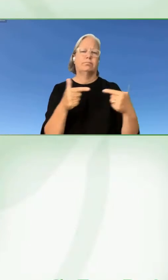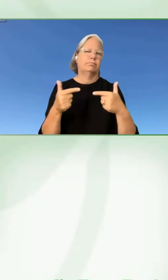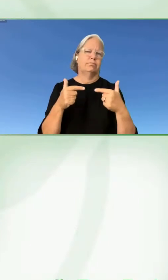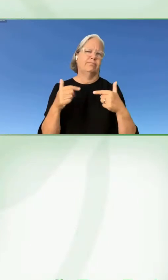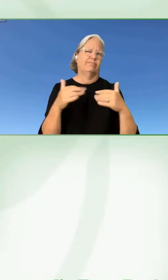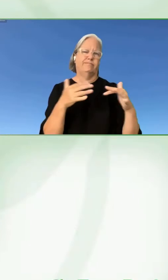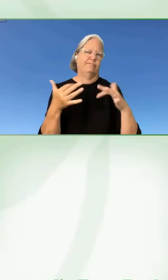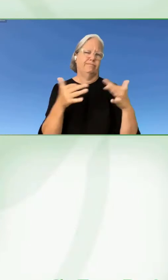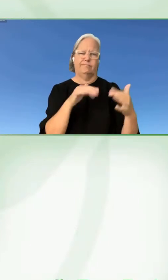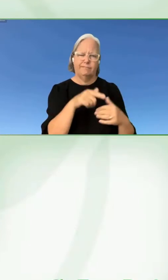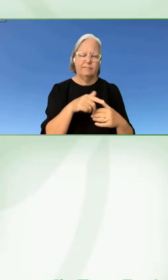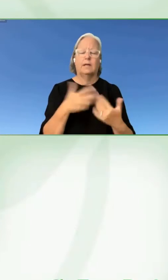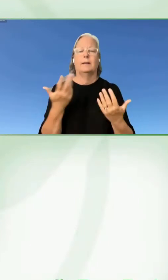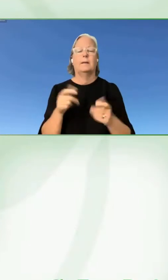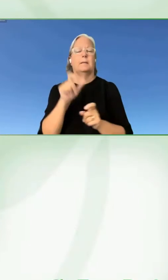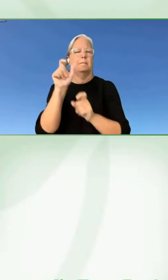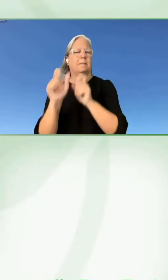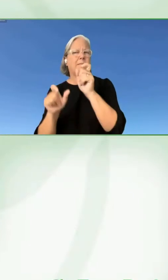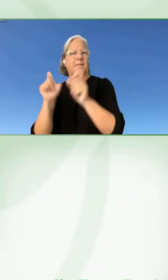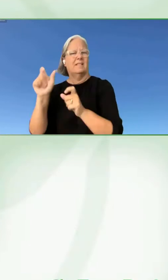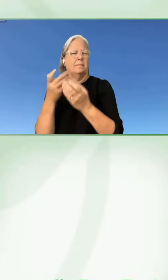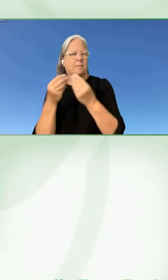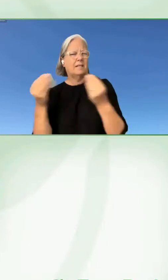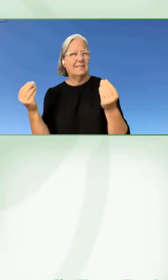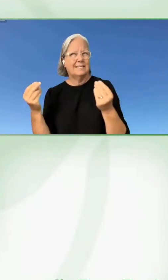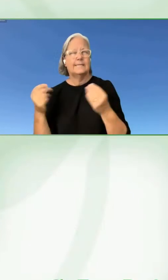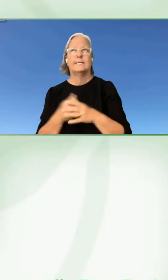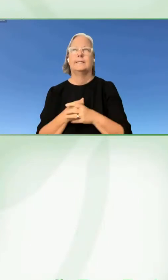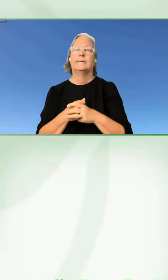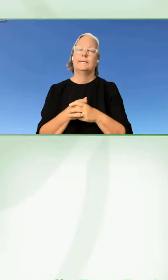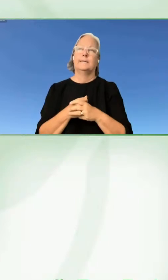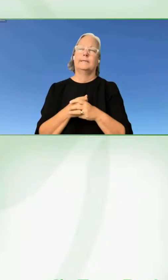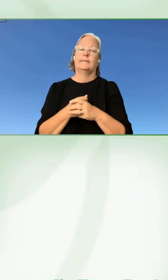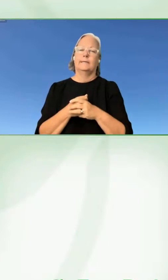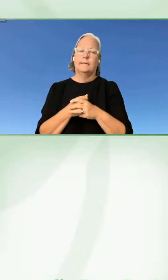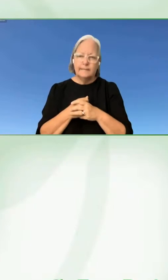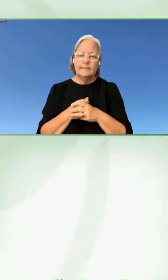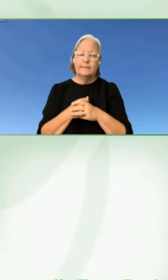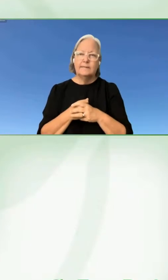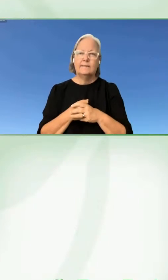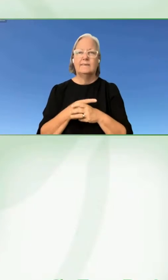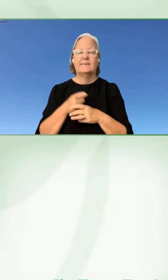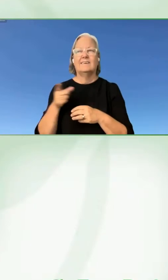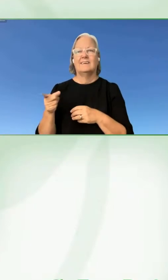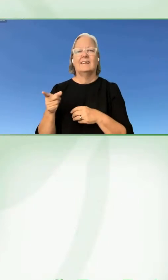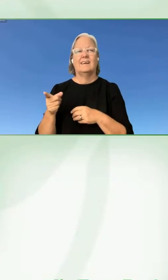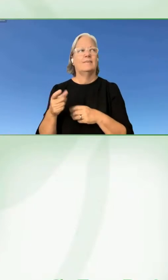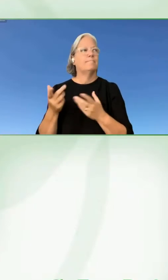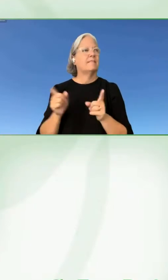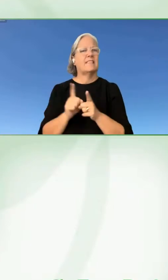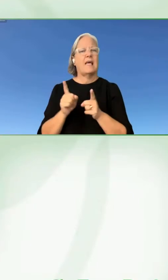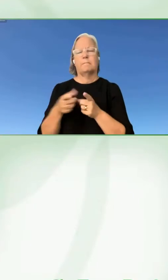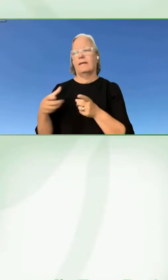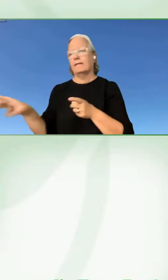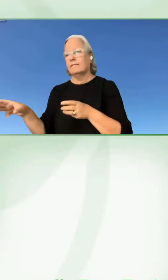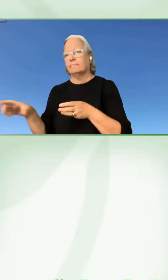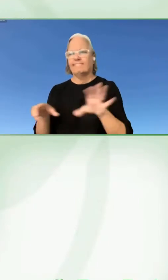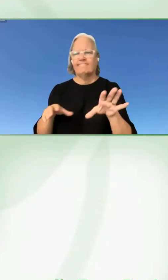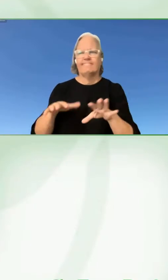their well-being, skills, ability to be independent, et cetera, and when sharing those details